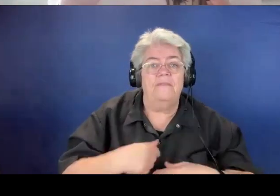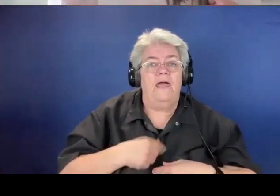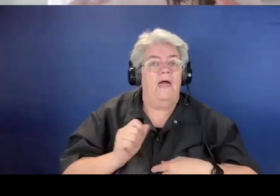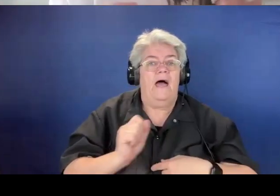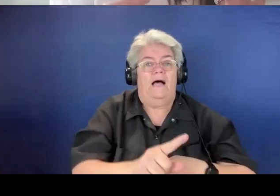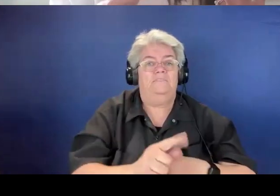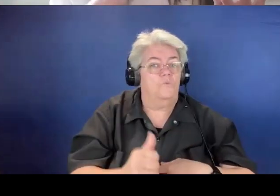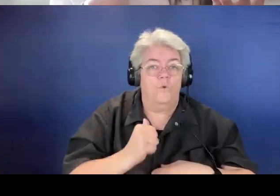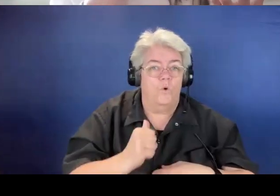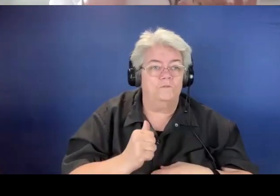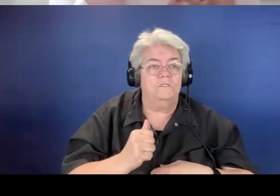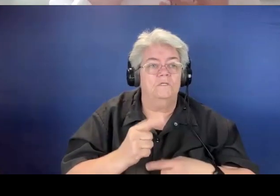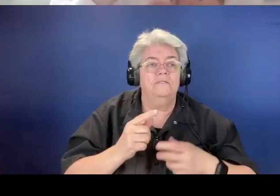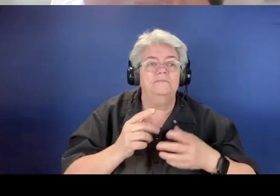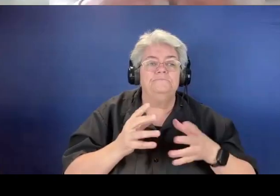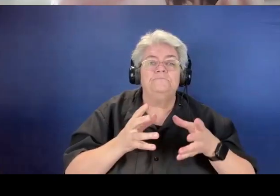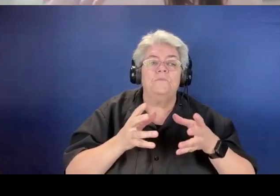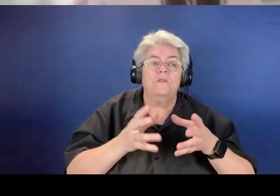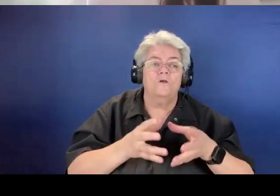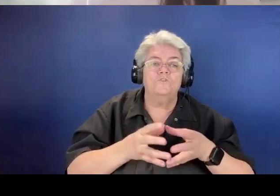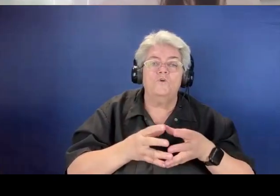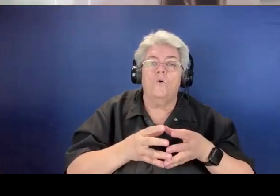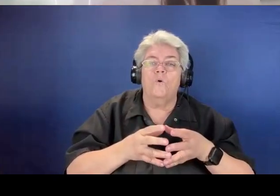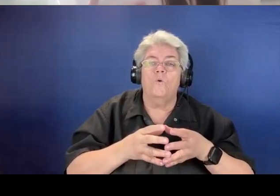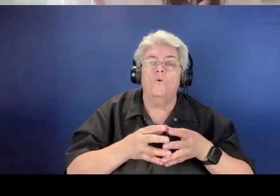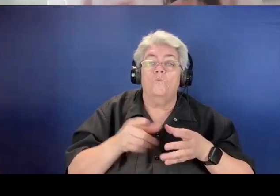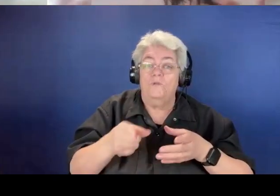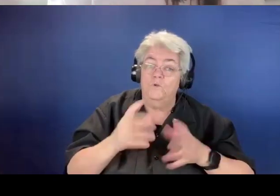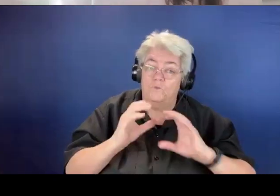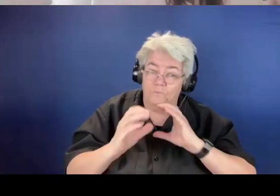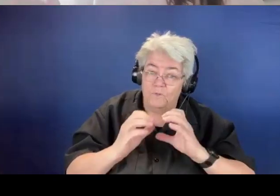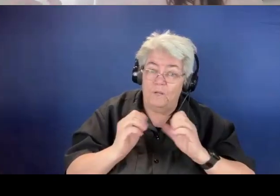So, as you are interacting with individuals from culturally and